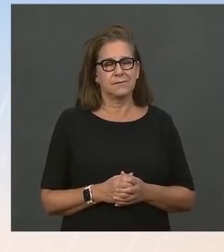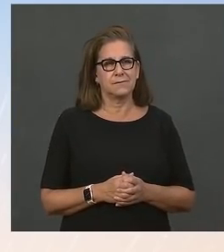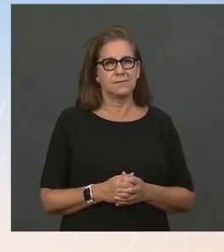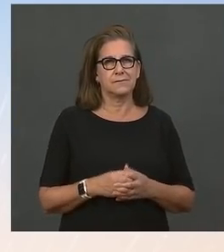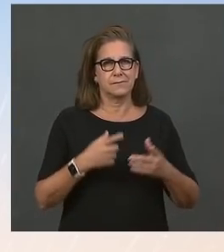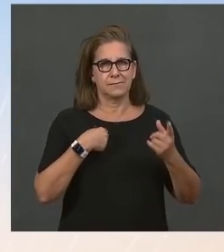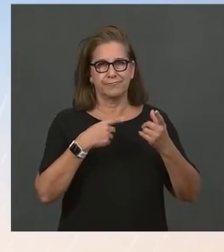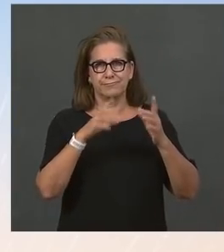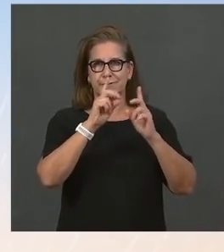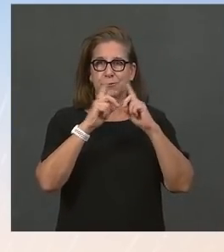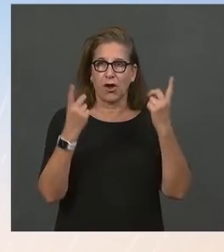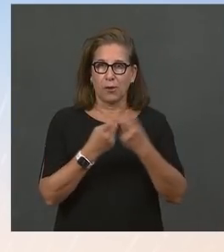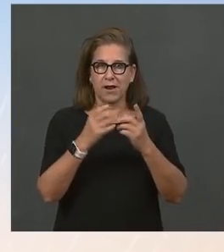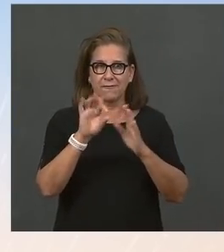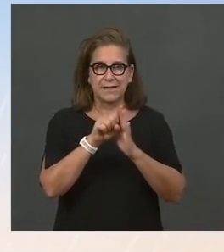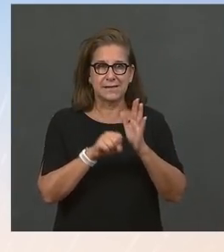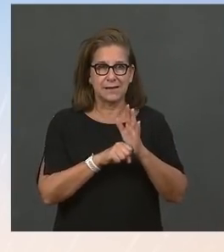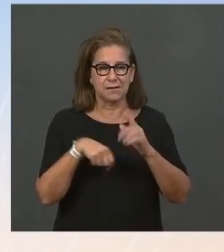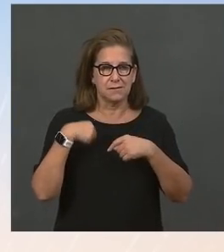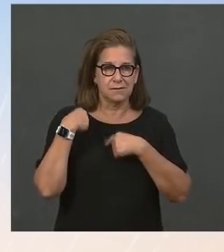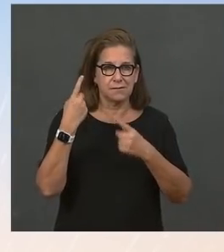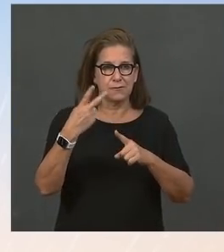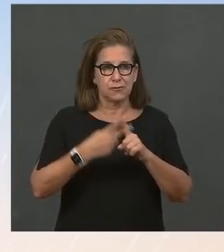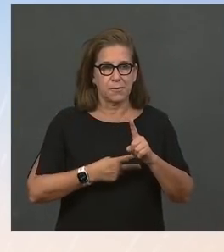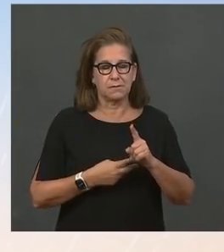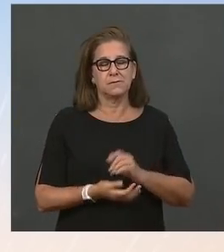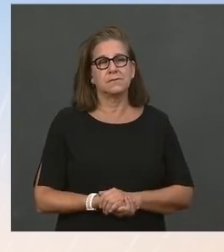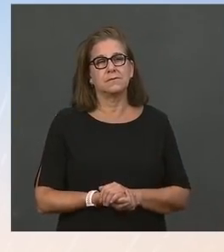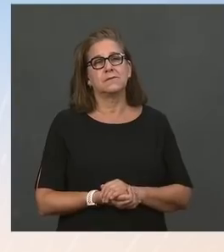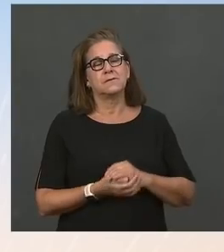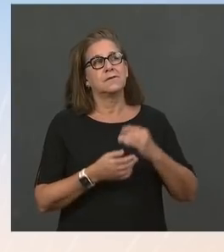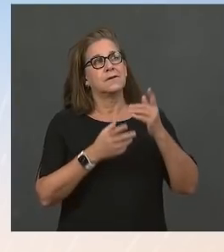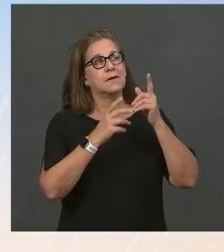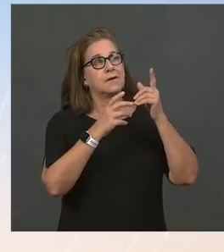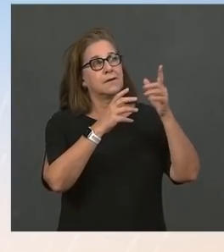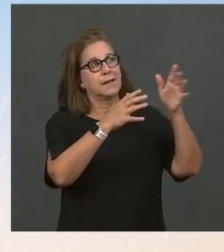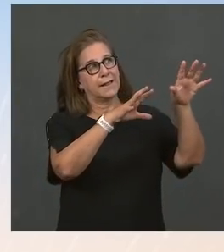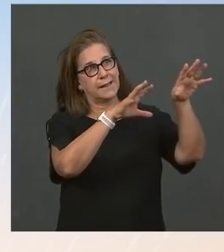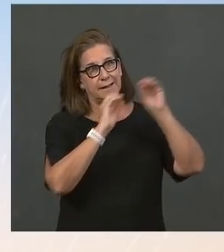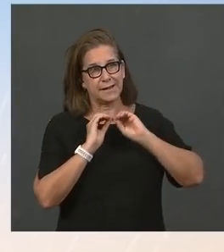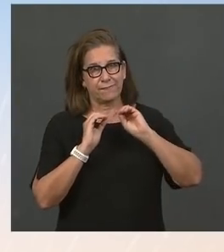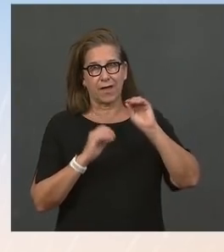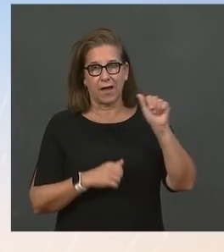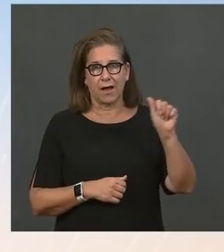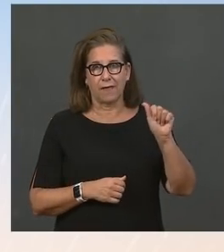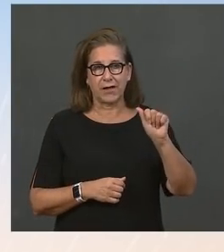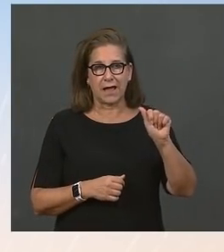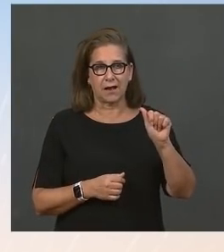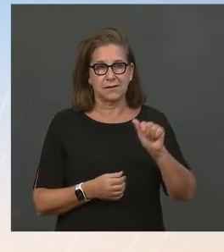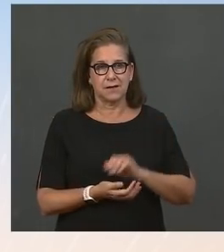we ended our military presence there. We've put out -- I know the State Department put out numbers on U.S. citizens and legal permanent residents